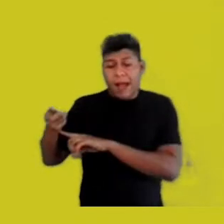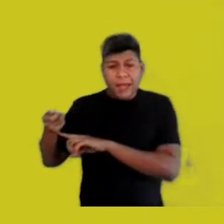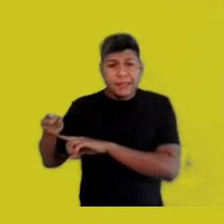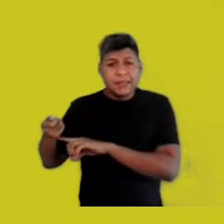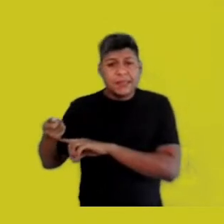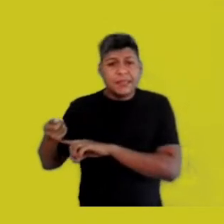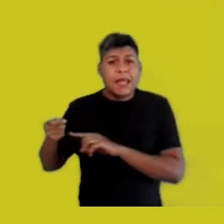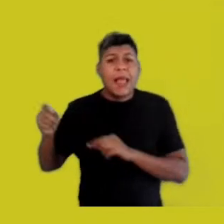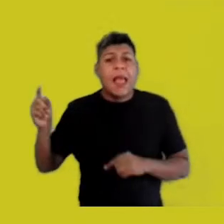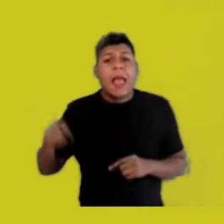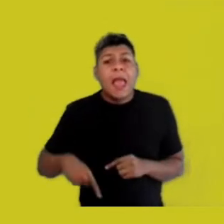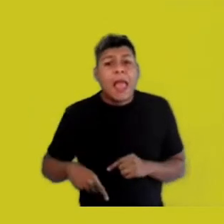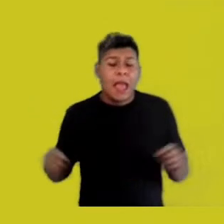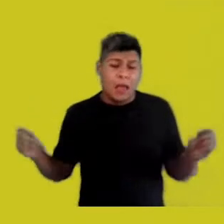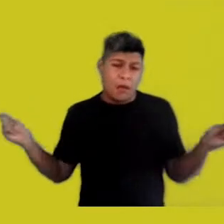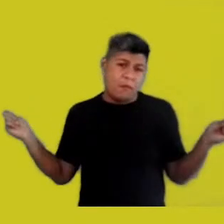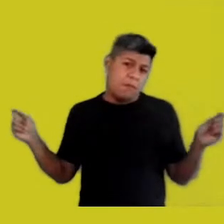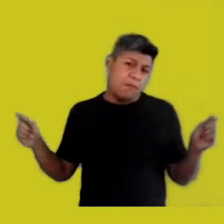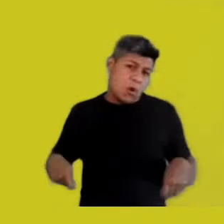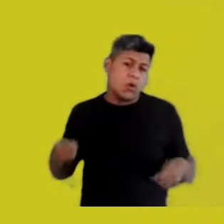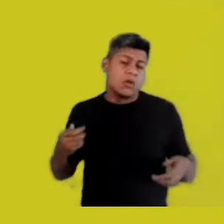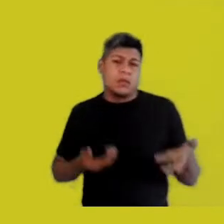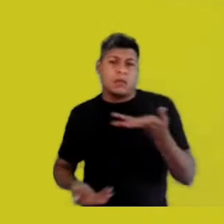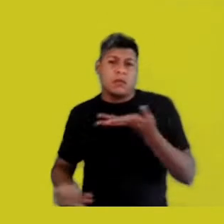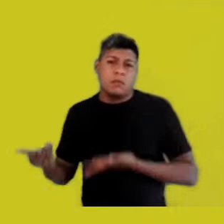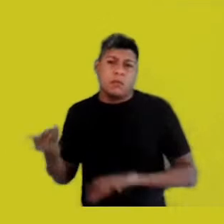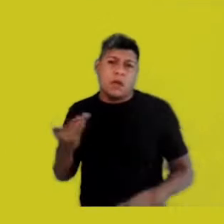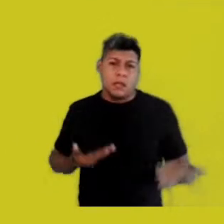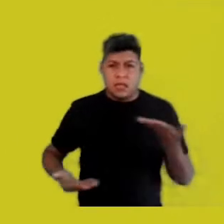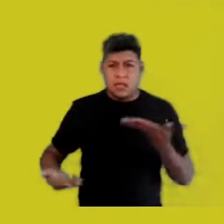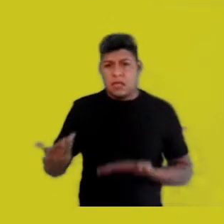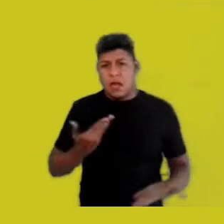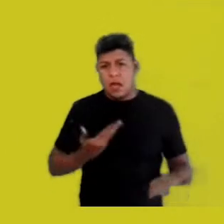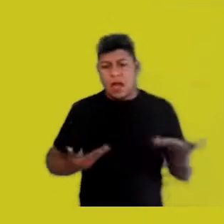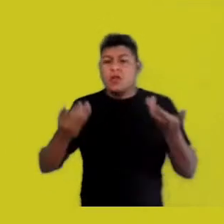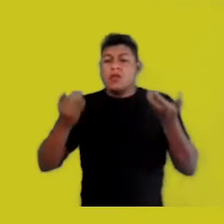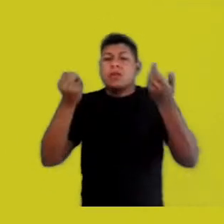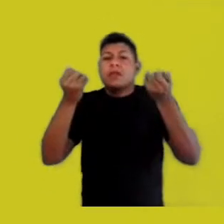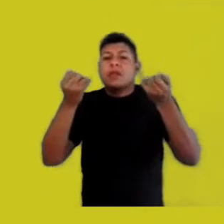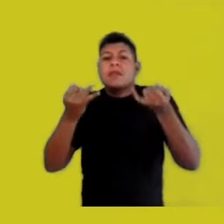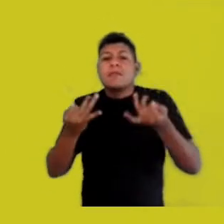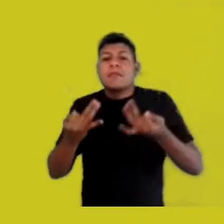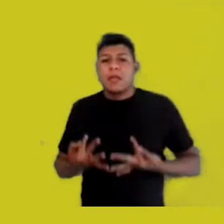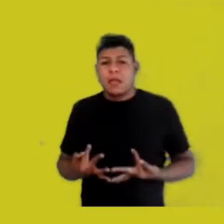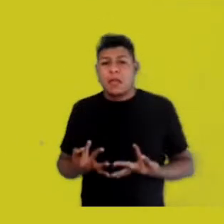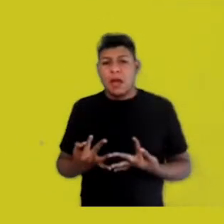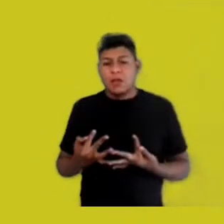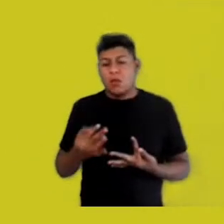are possible to share, to investigate, to retreat, too,